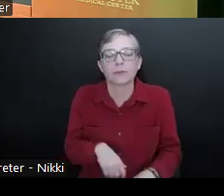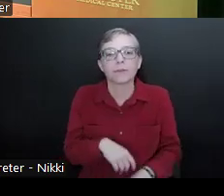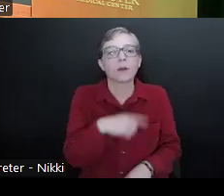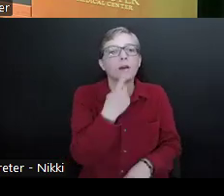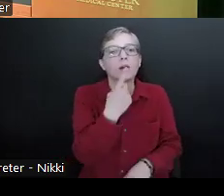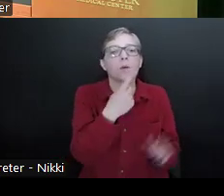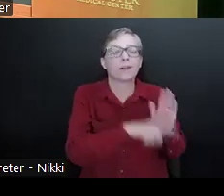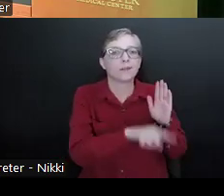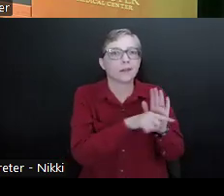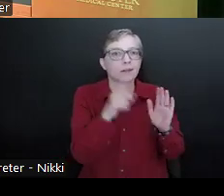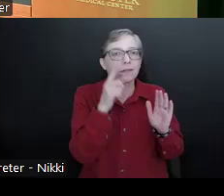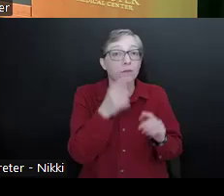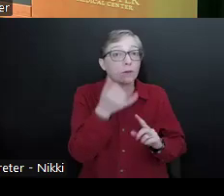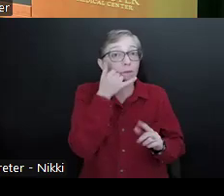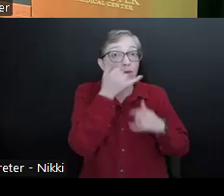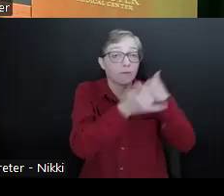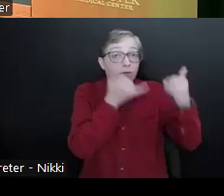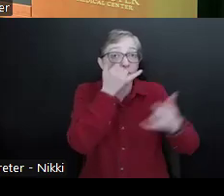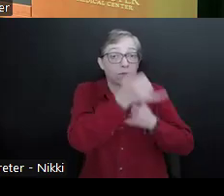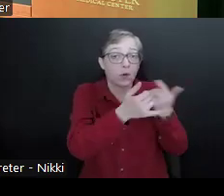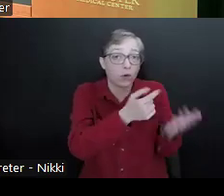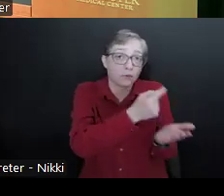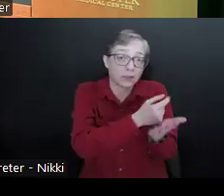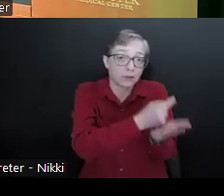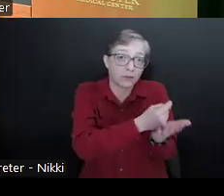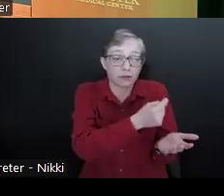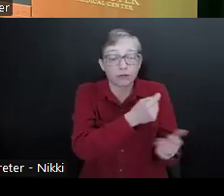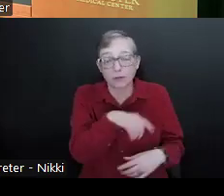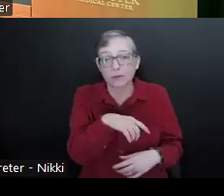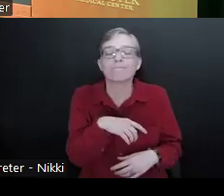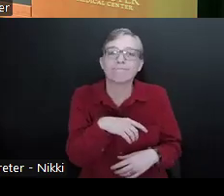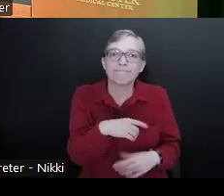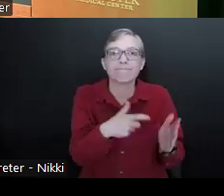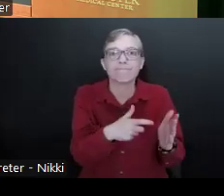of time uh for our psychologists or our social workers because not only are they talking to the